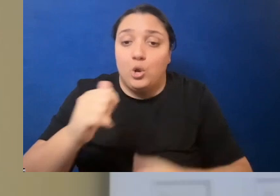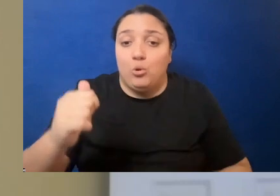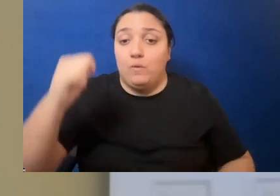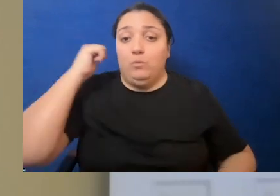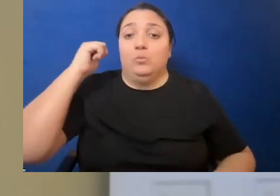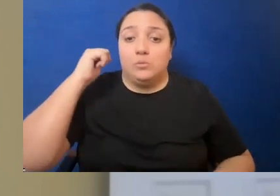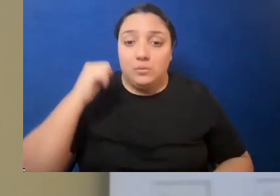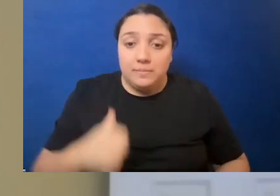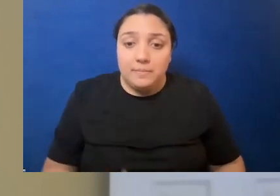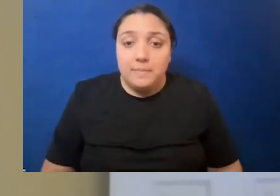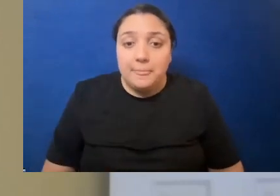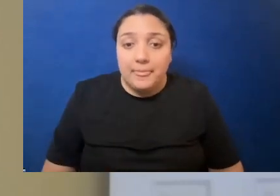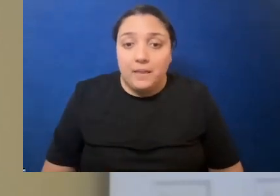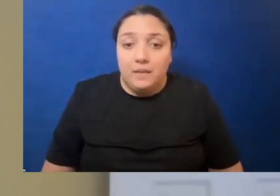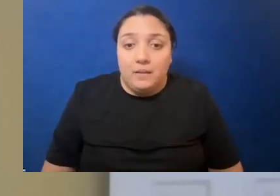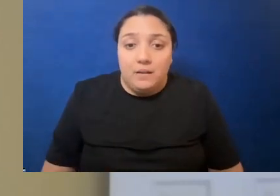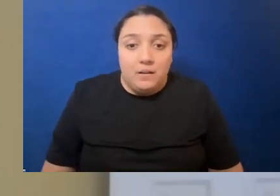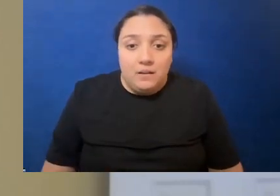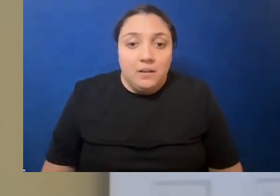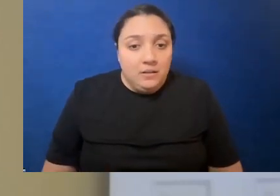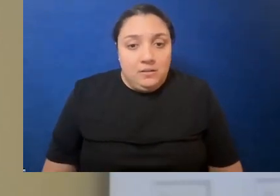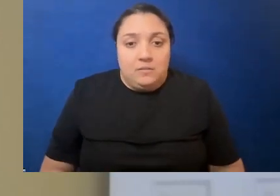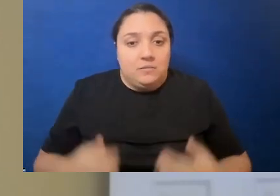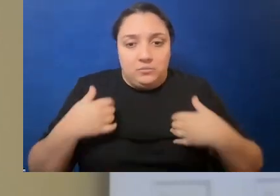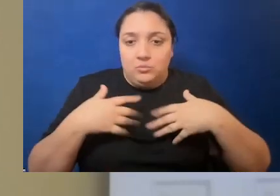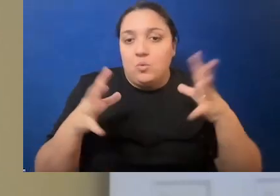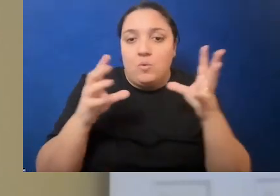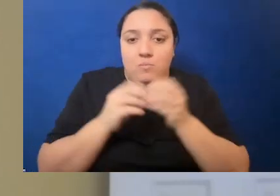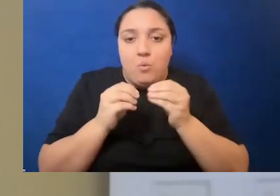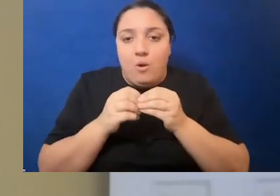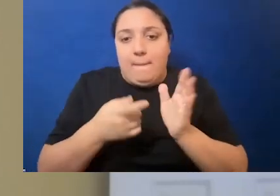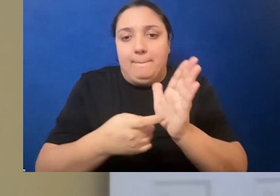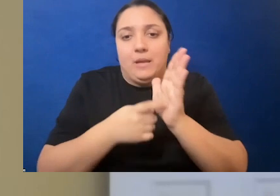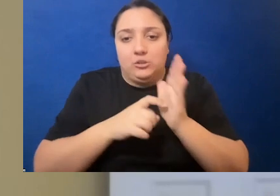ARE NO LONGER MANDATORY AGE TO ATTEND SCHOOL.